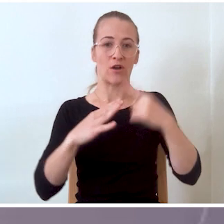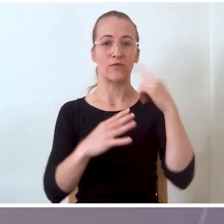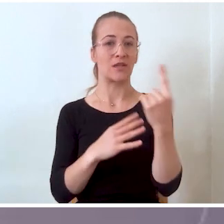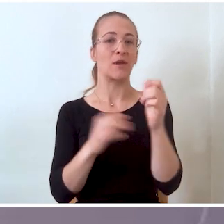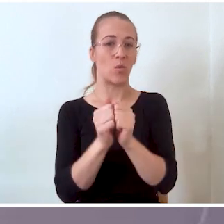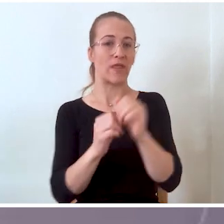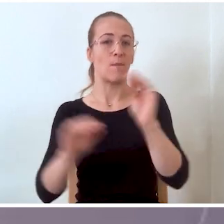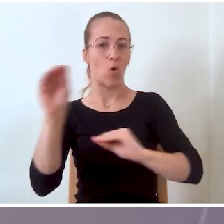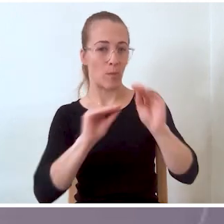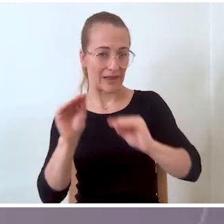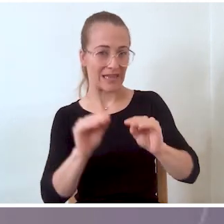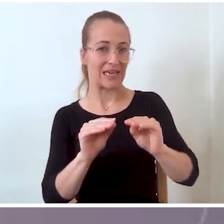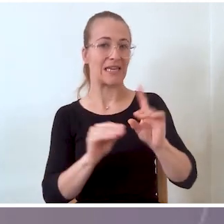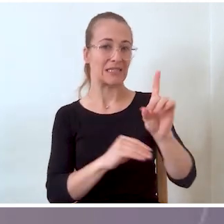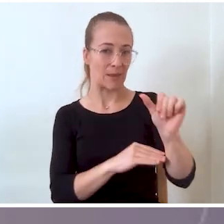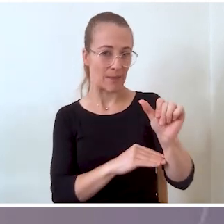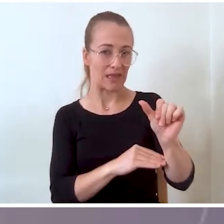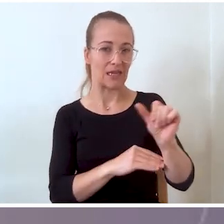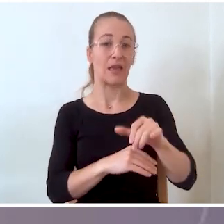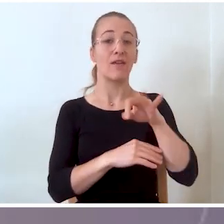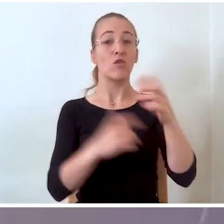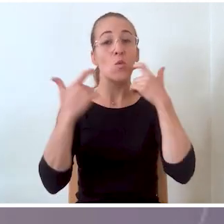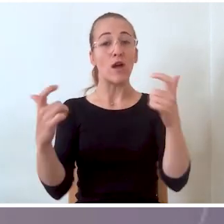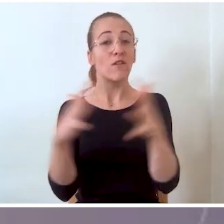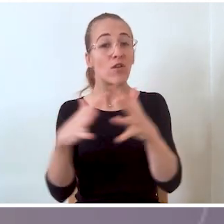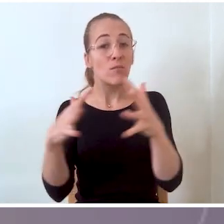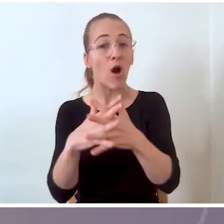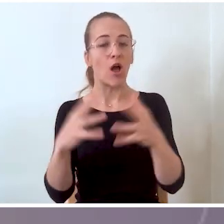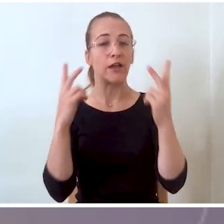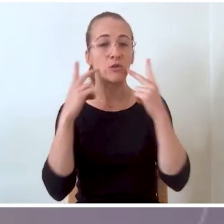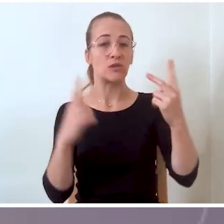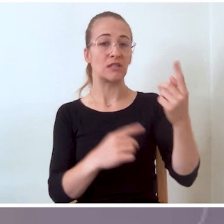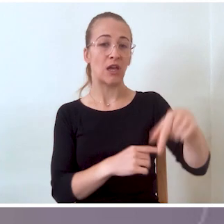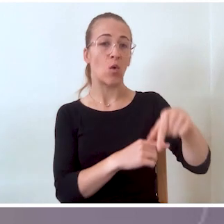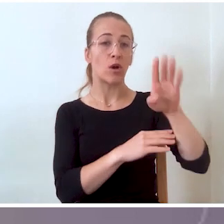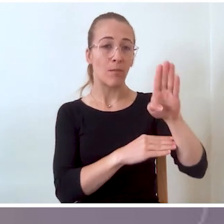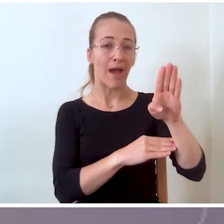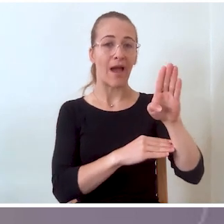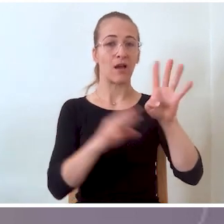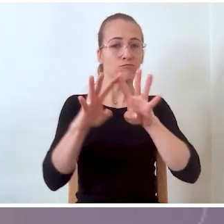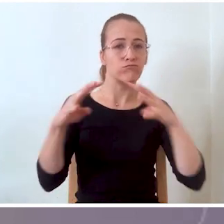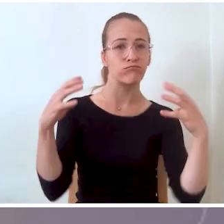That was started because of disability. If you watch football and you see the quarterback go into a huddle, that was started